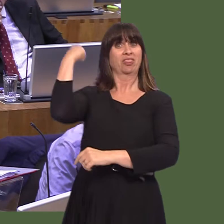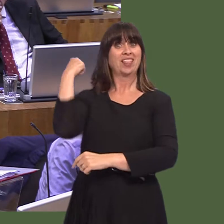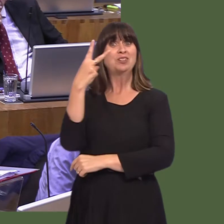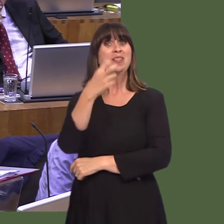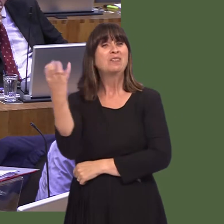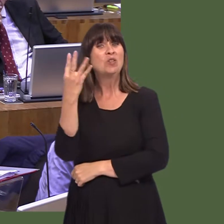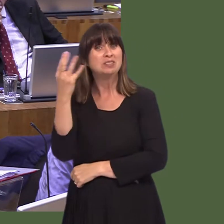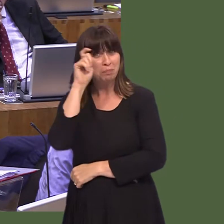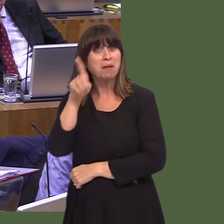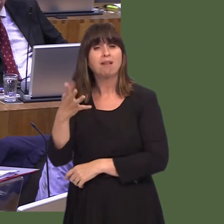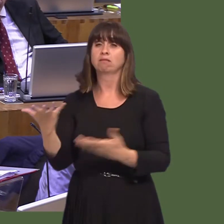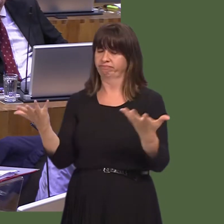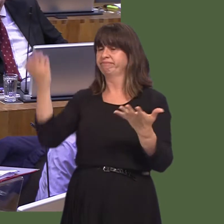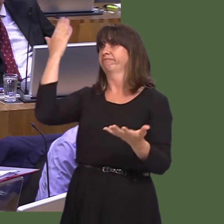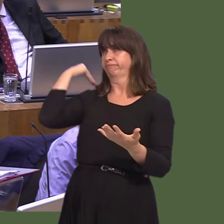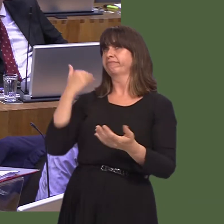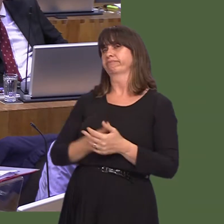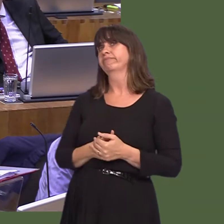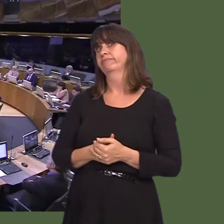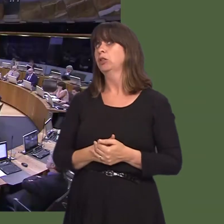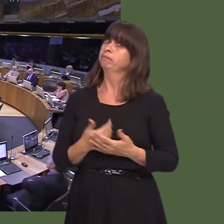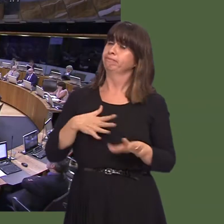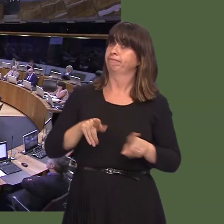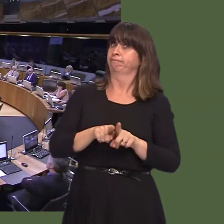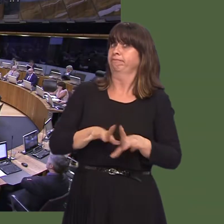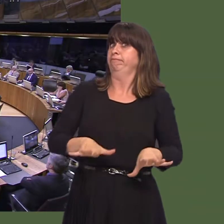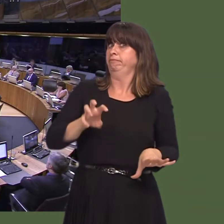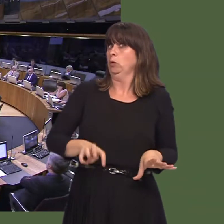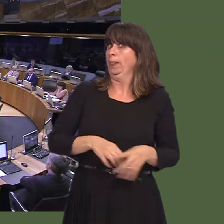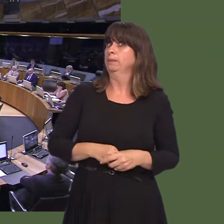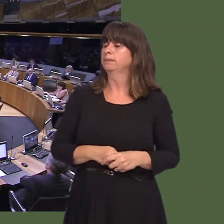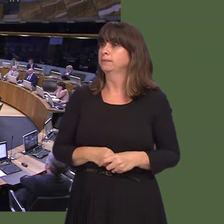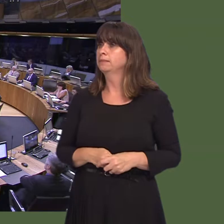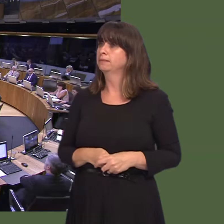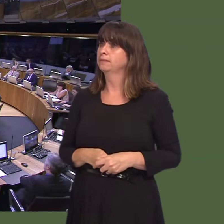That's why I'm supportive of lowering the voting age to 16.